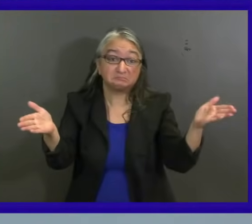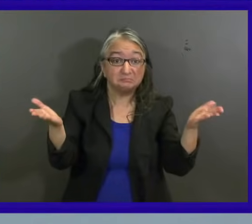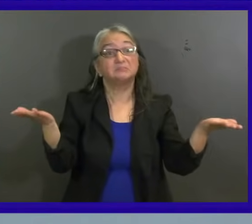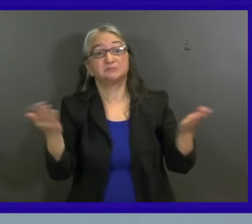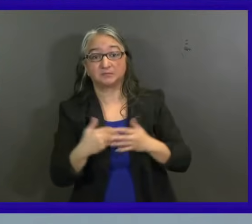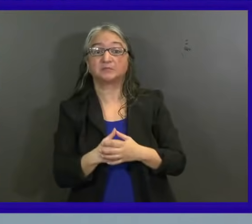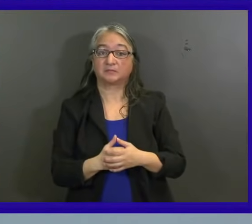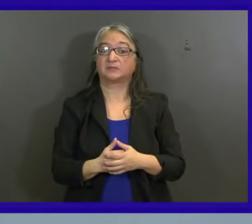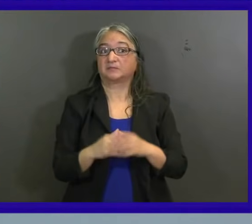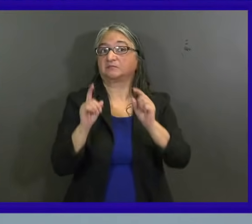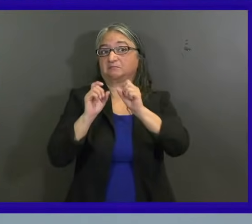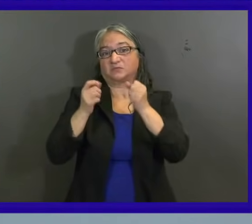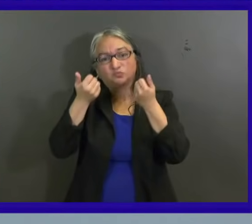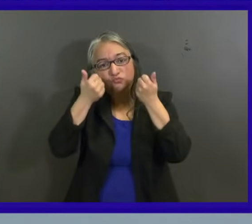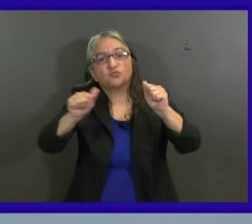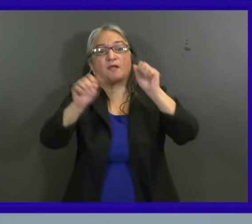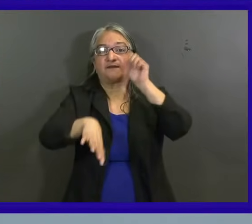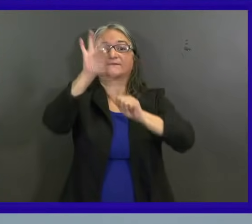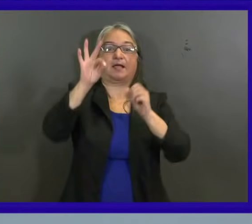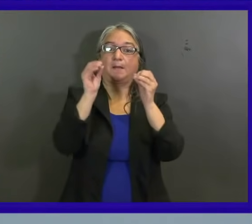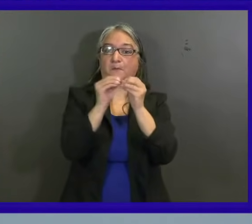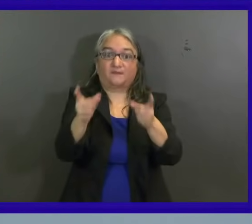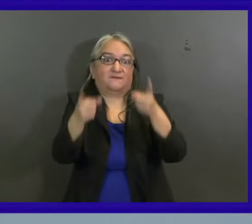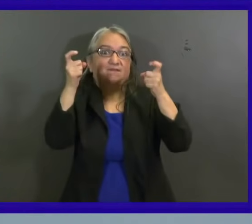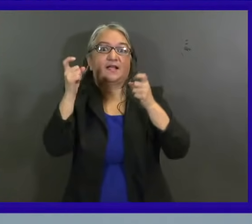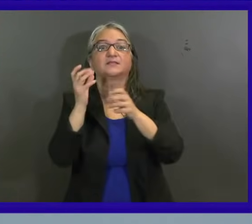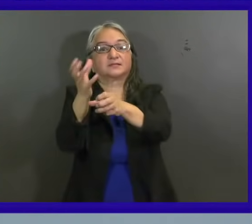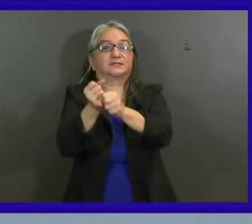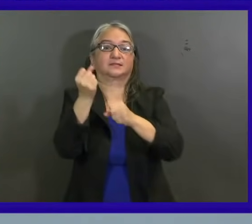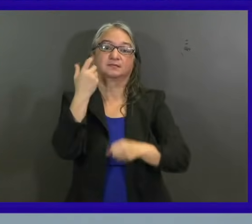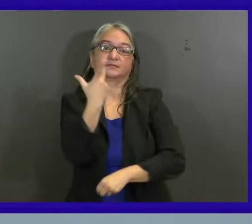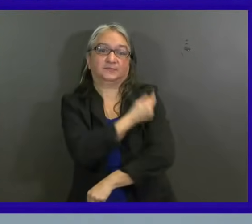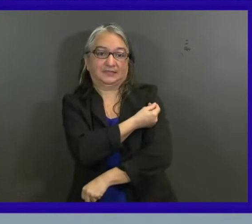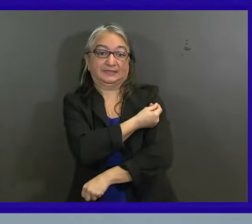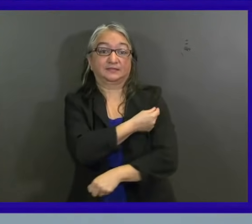these doses are extremely important i would like to reiterate the information for those who may